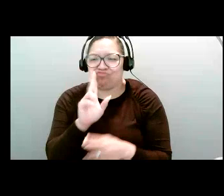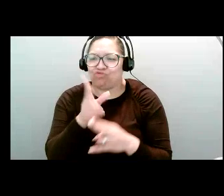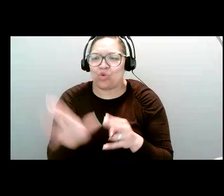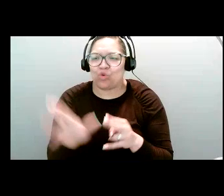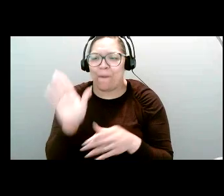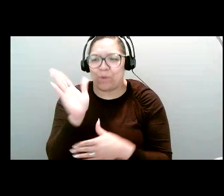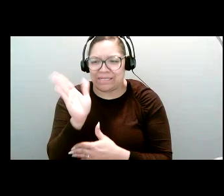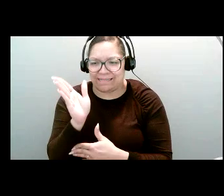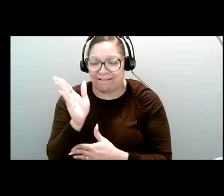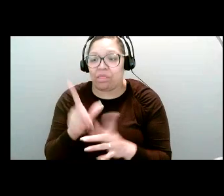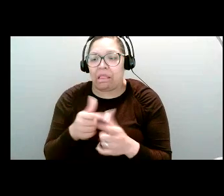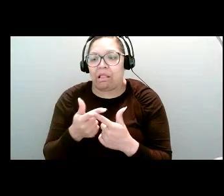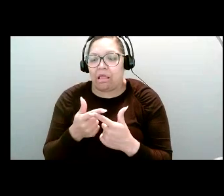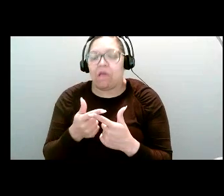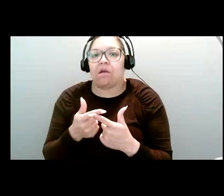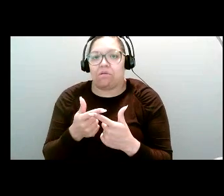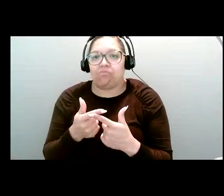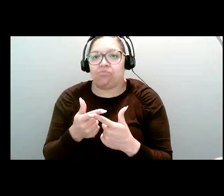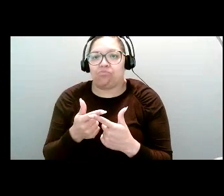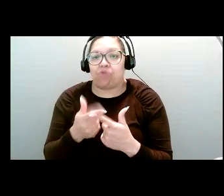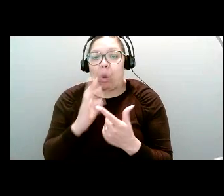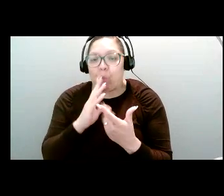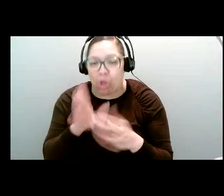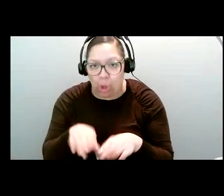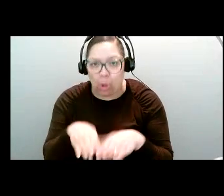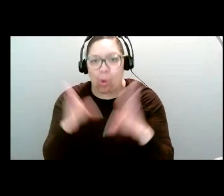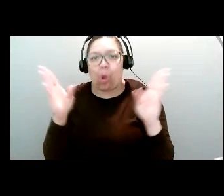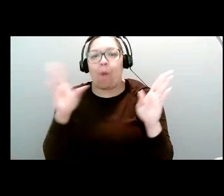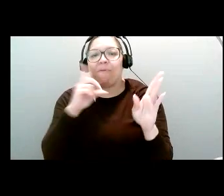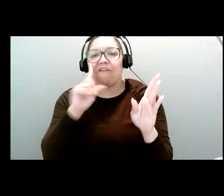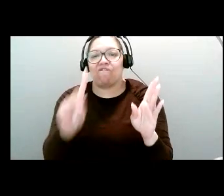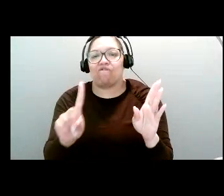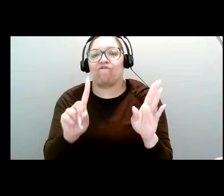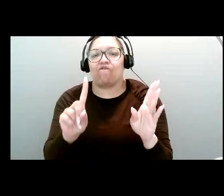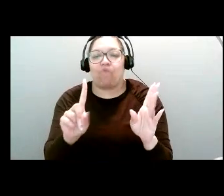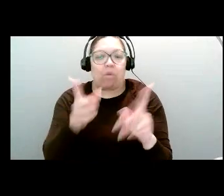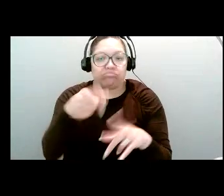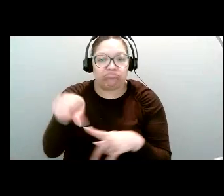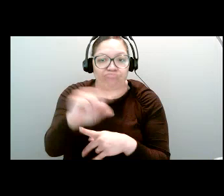and then we will open it up for public comment and questions afterwards.